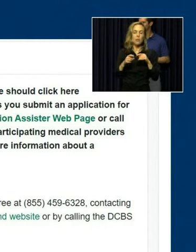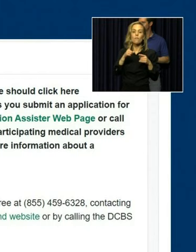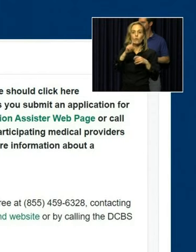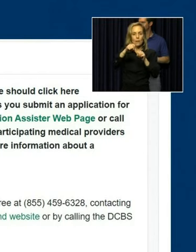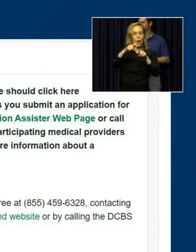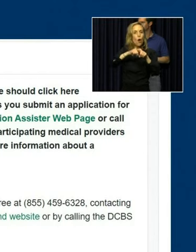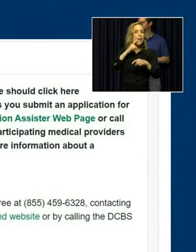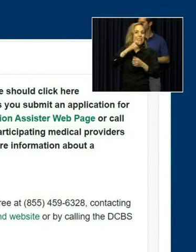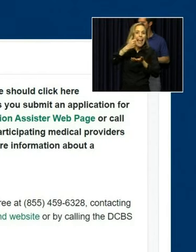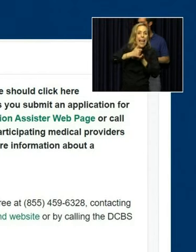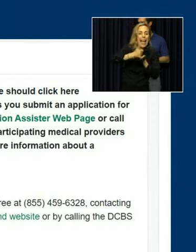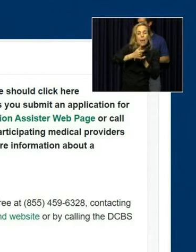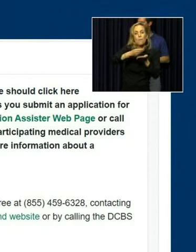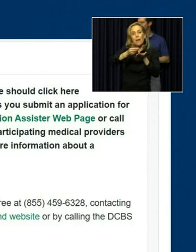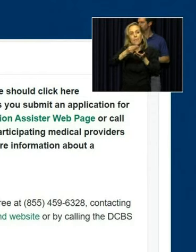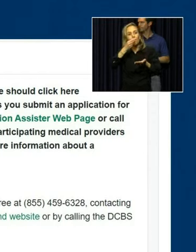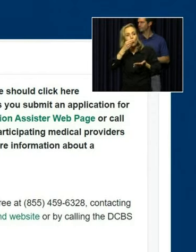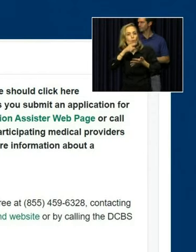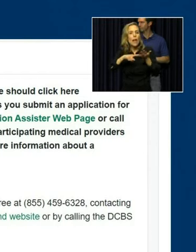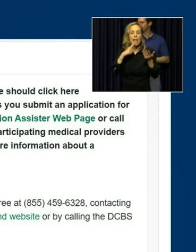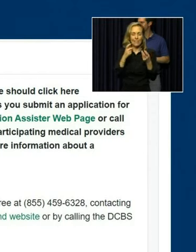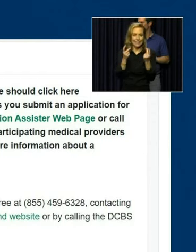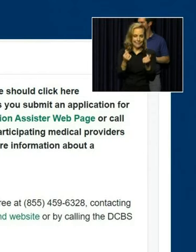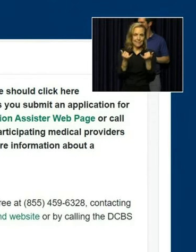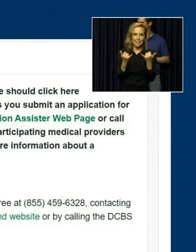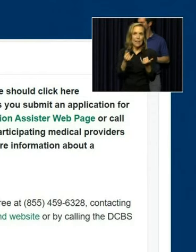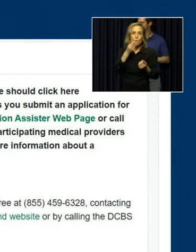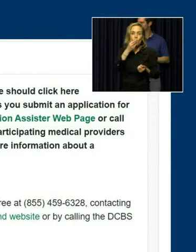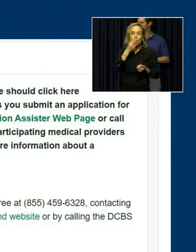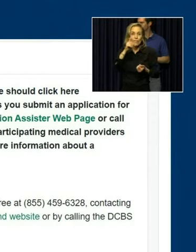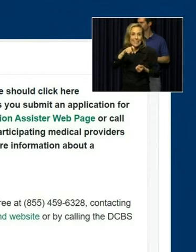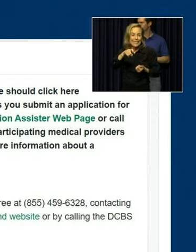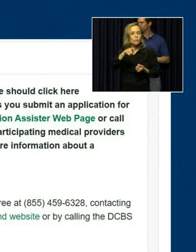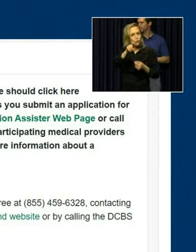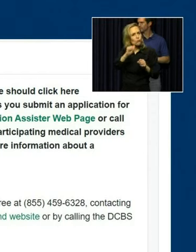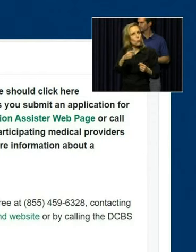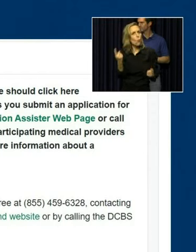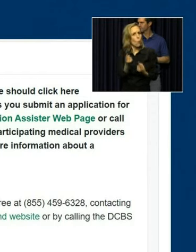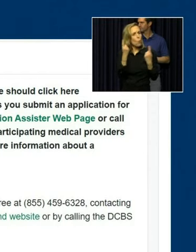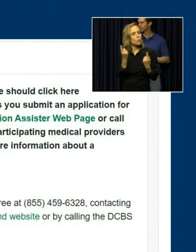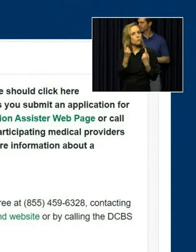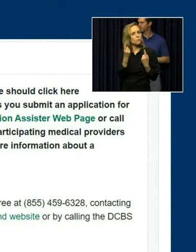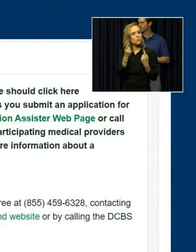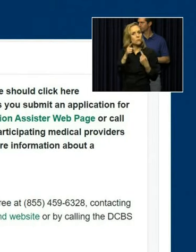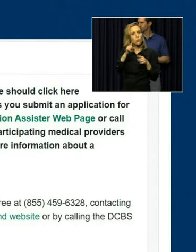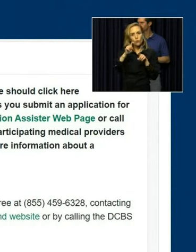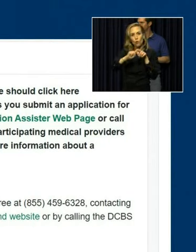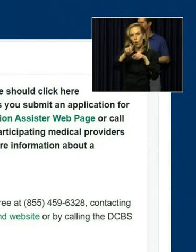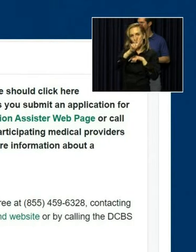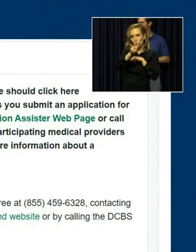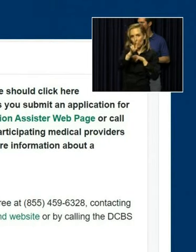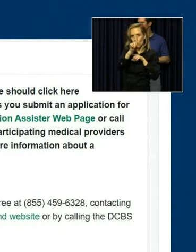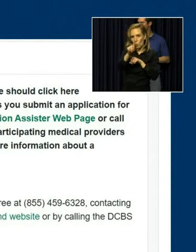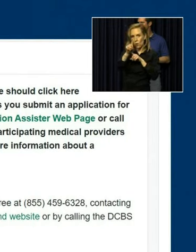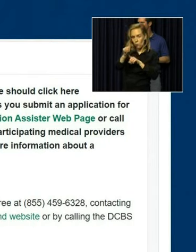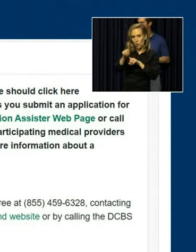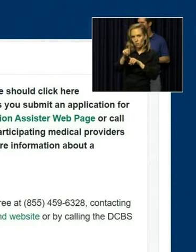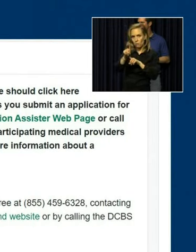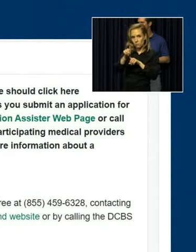SO TODAY WE ARE REPORTING 92 NEW